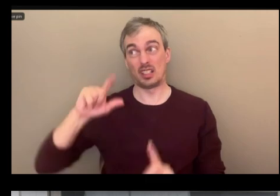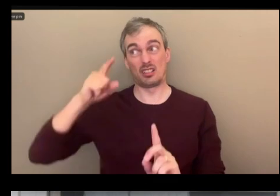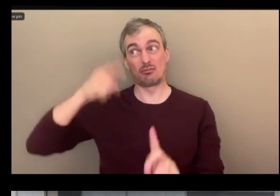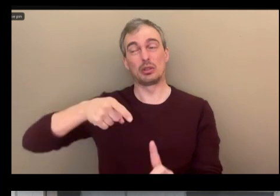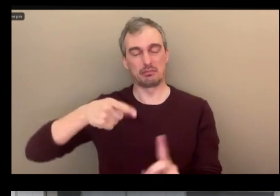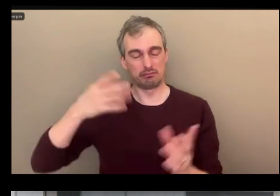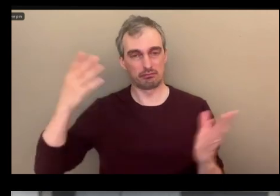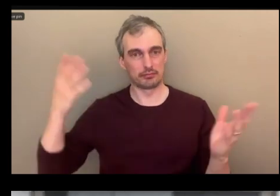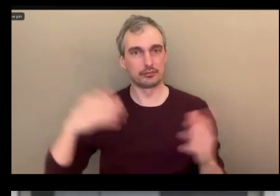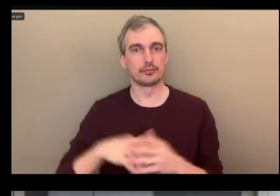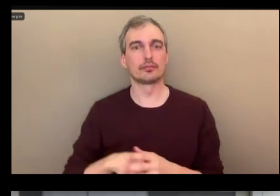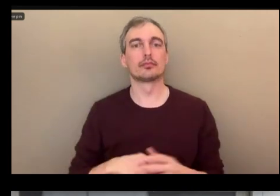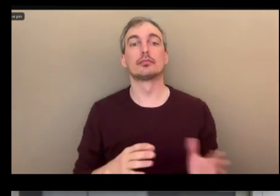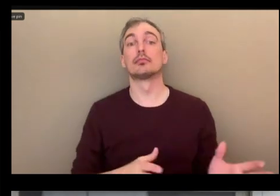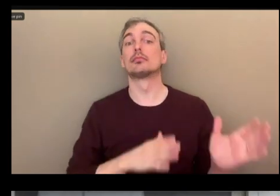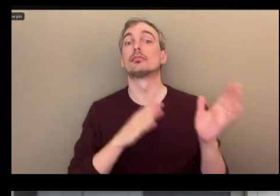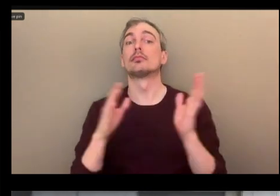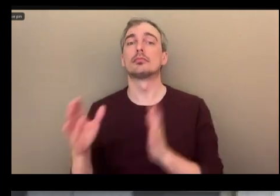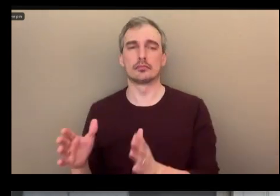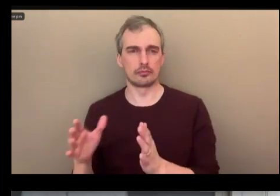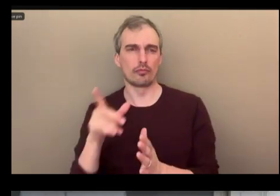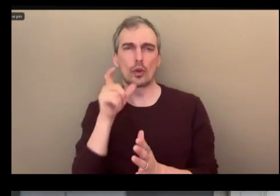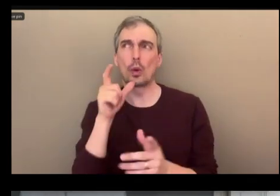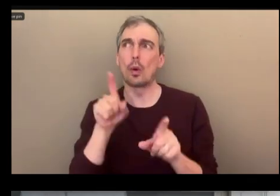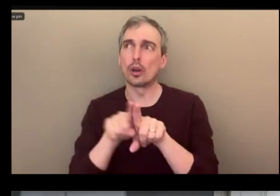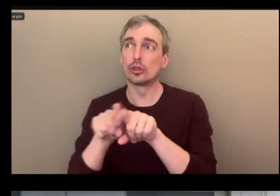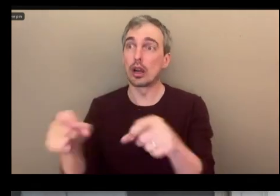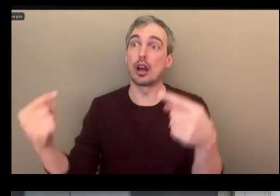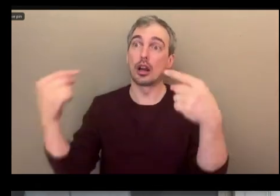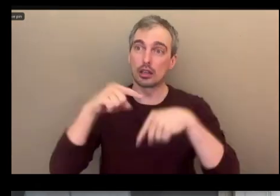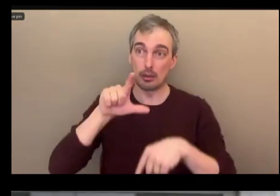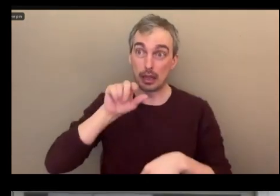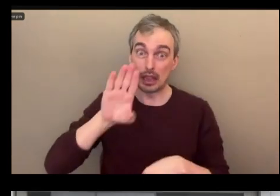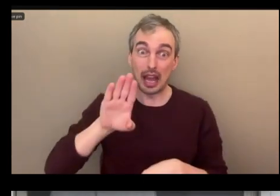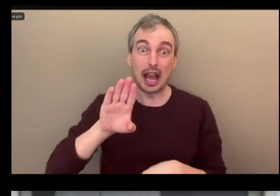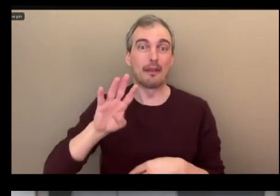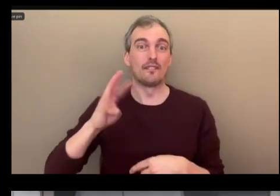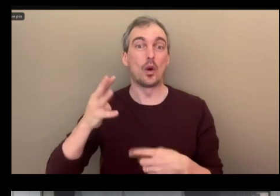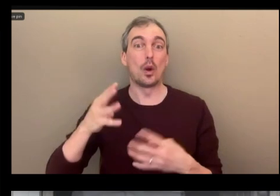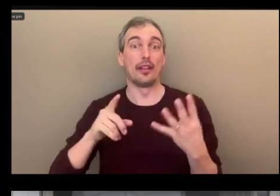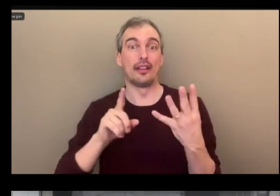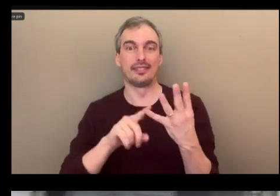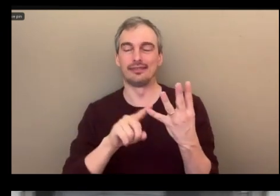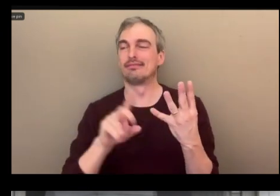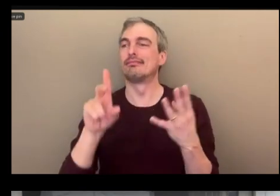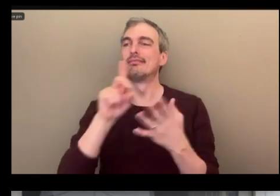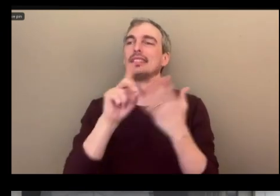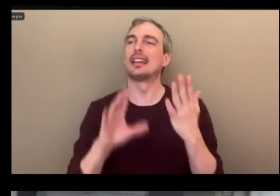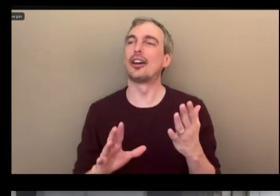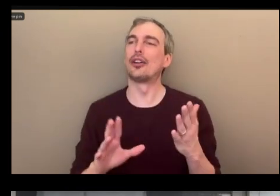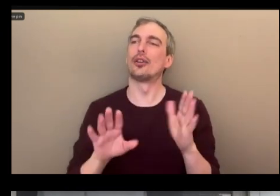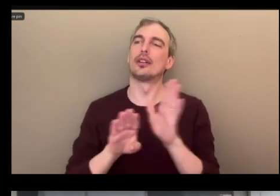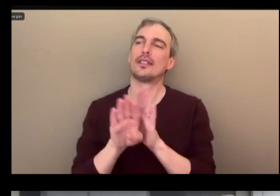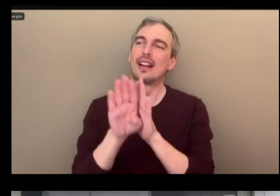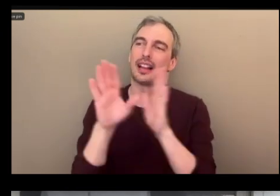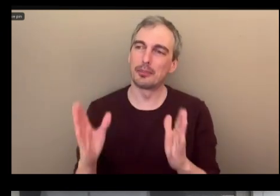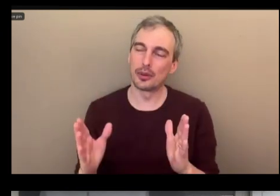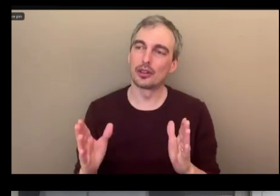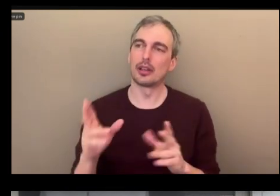who do the hard work, who are building websites, building components, putting the pretty pictures on a website or an app.